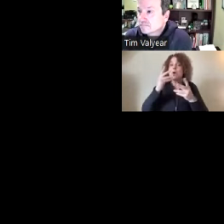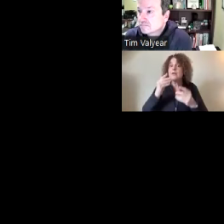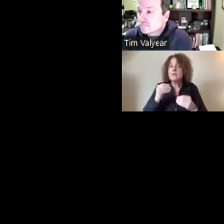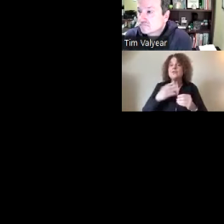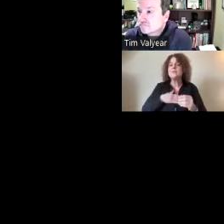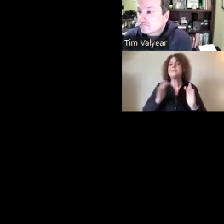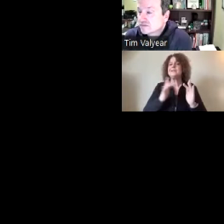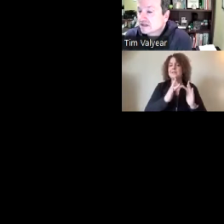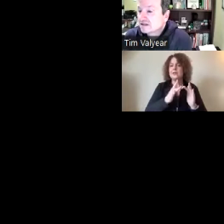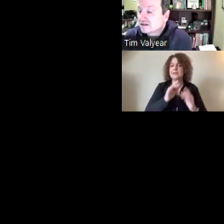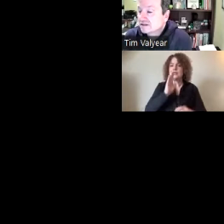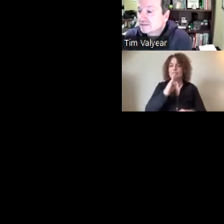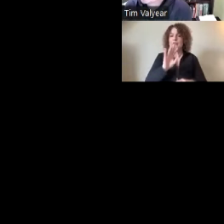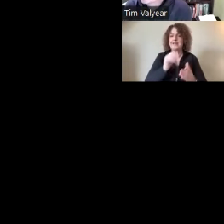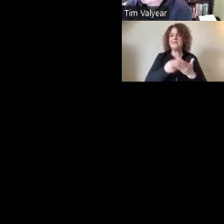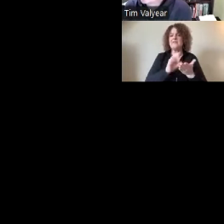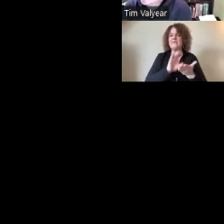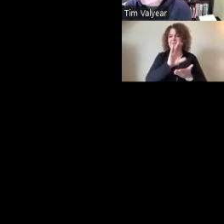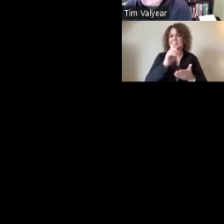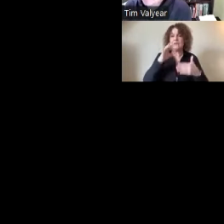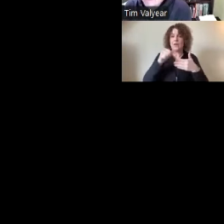is still available to you. So if you need more information